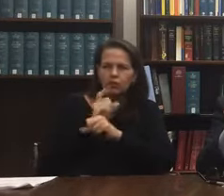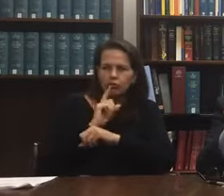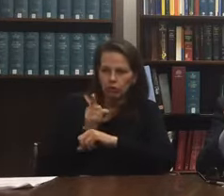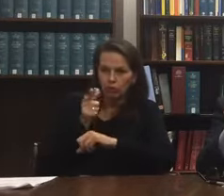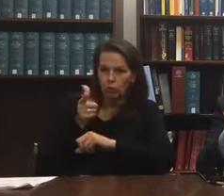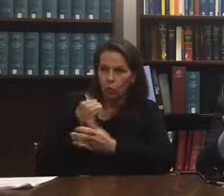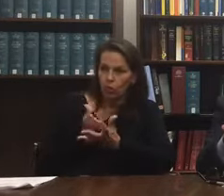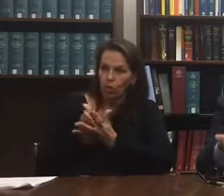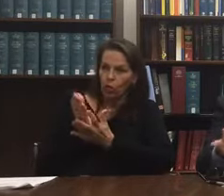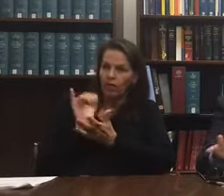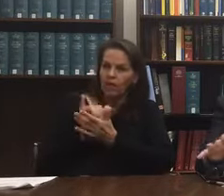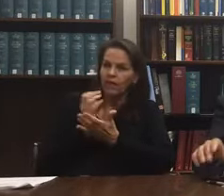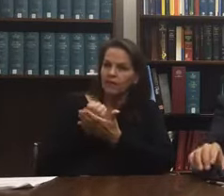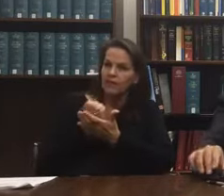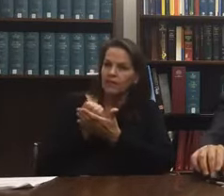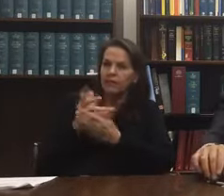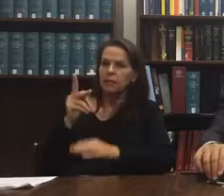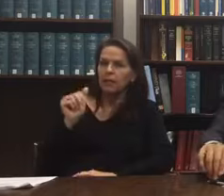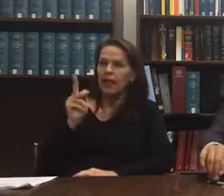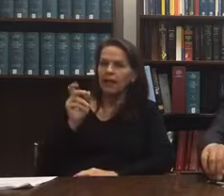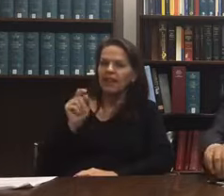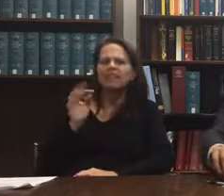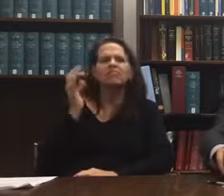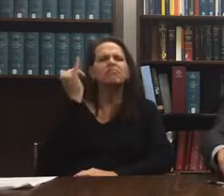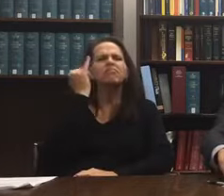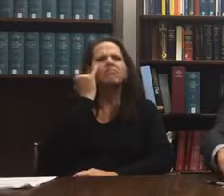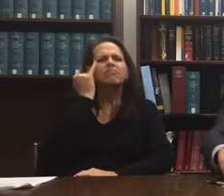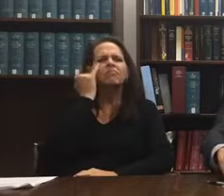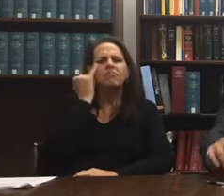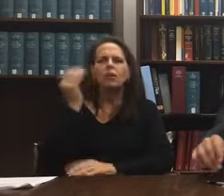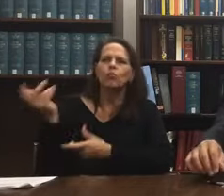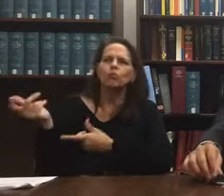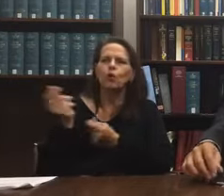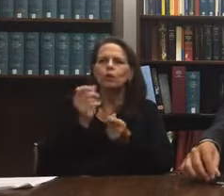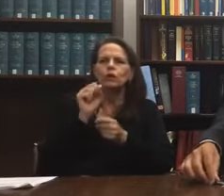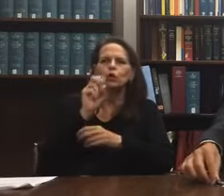the evidence packet so if they bring in you know Suzy Smith and she's testifying